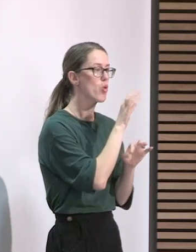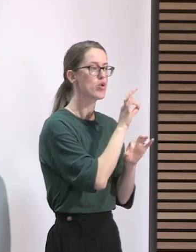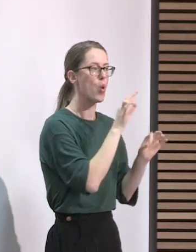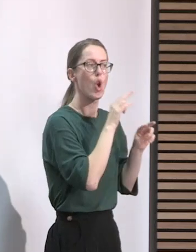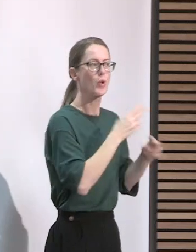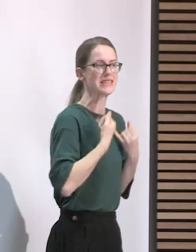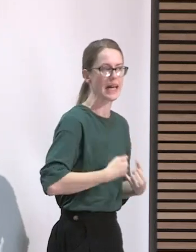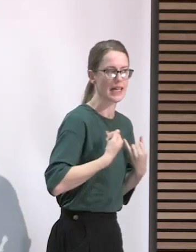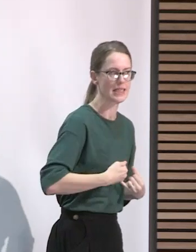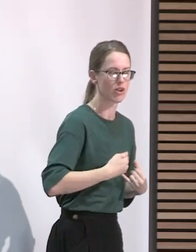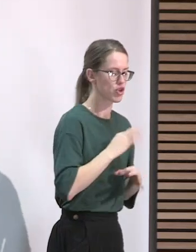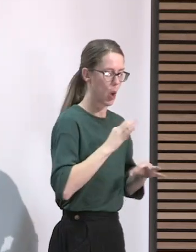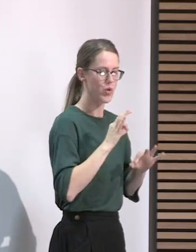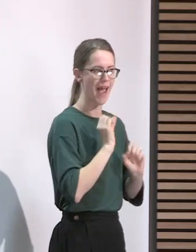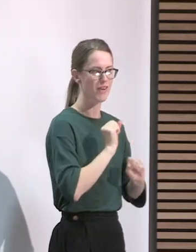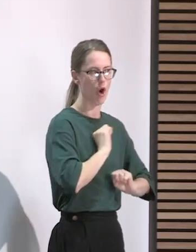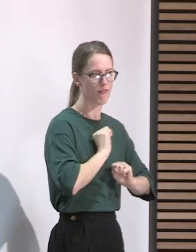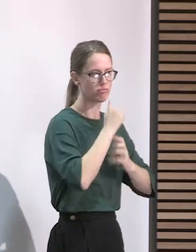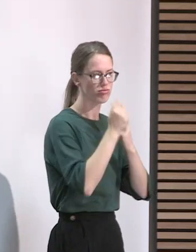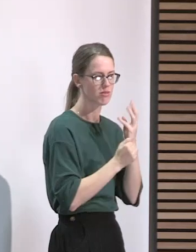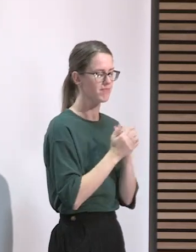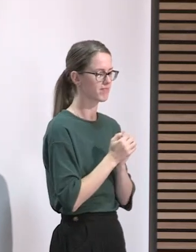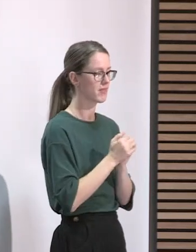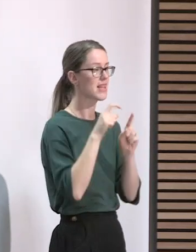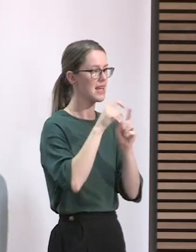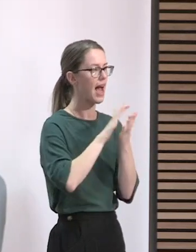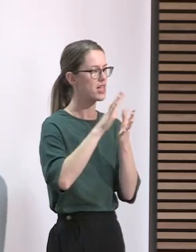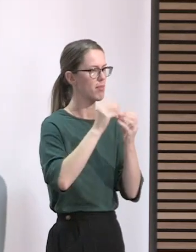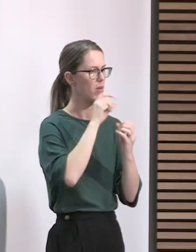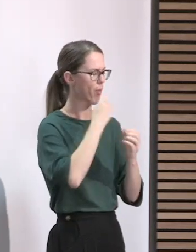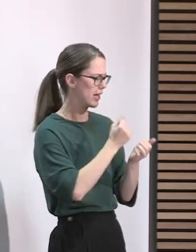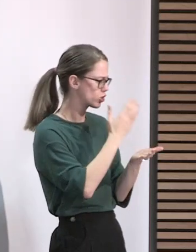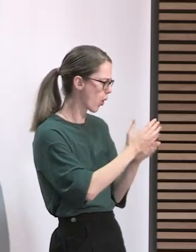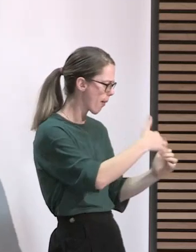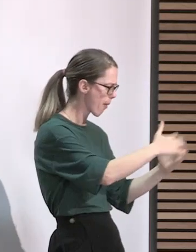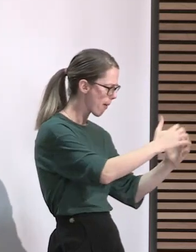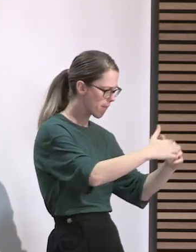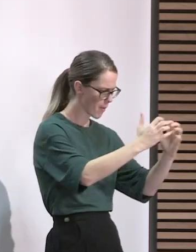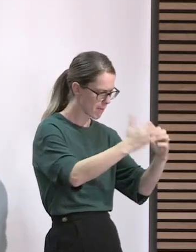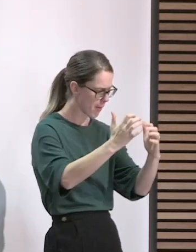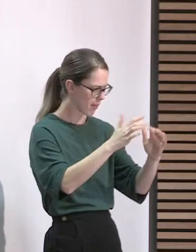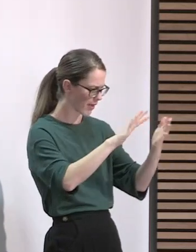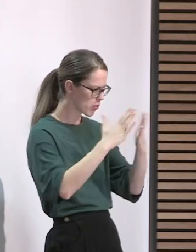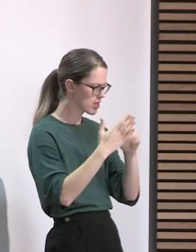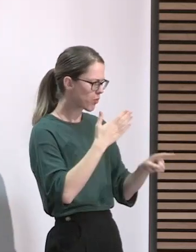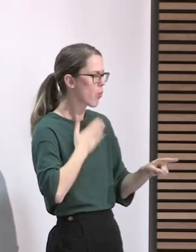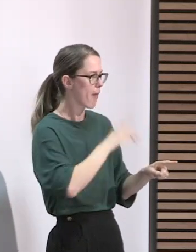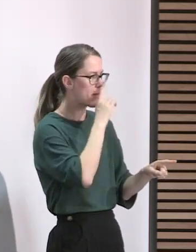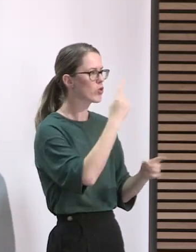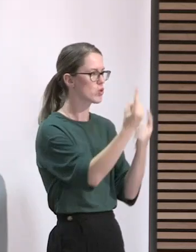over this next week or so, there will be some testing in the community of people without symptoms, and DHBs